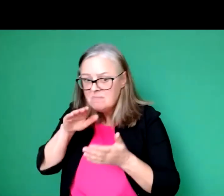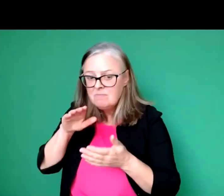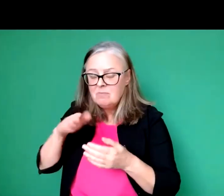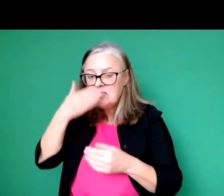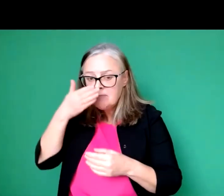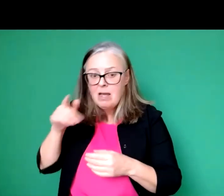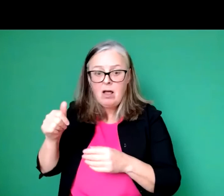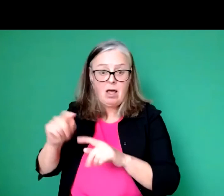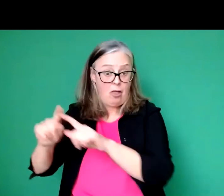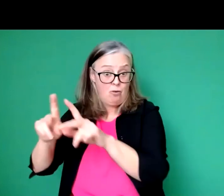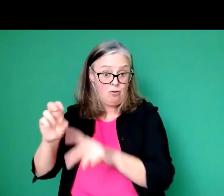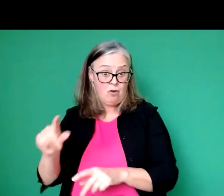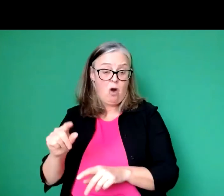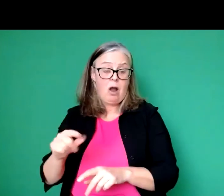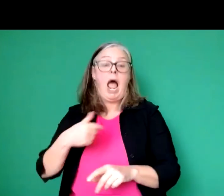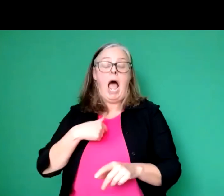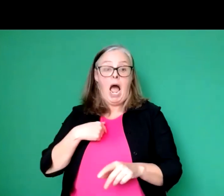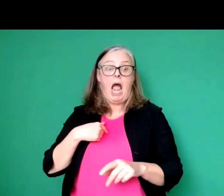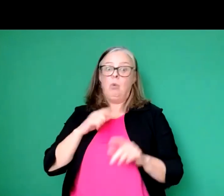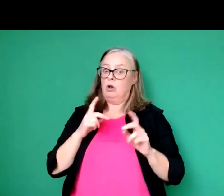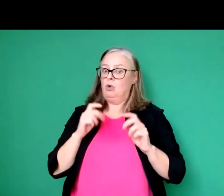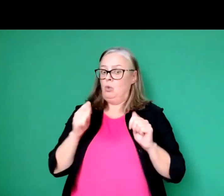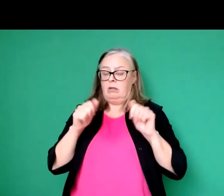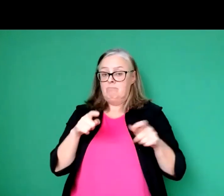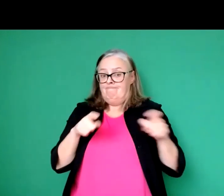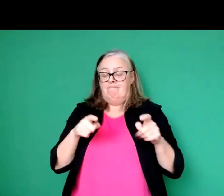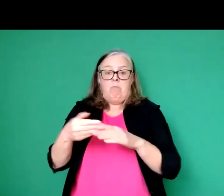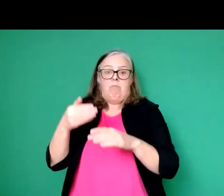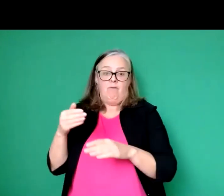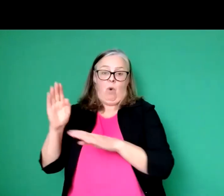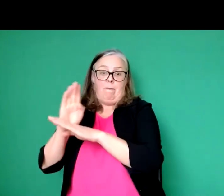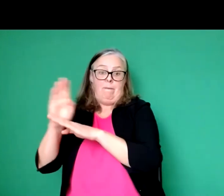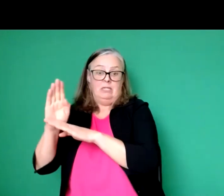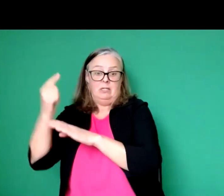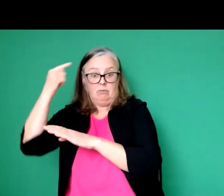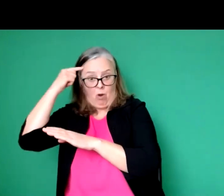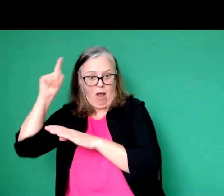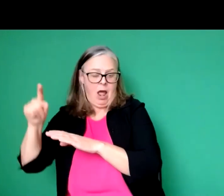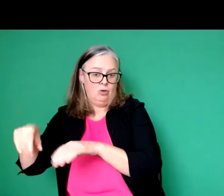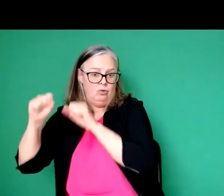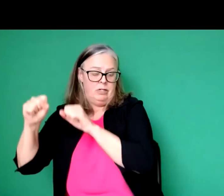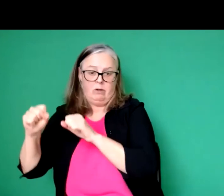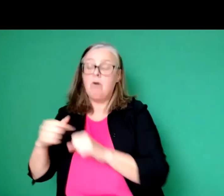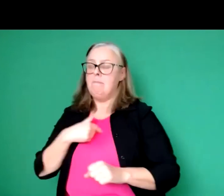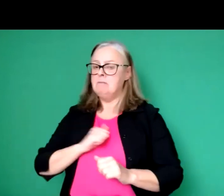i would react before the business owner reacted i would take the initiative and the responsibility